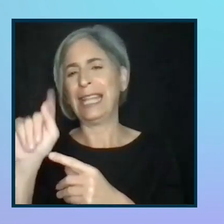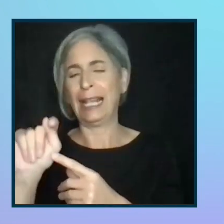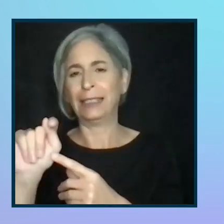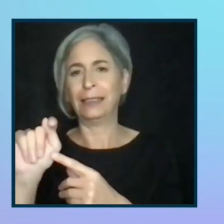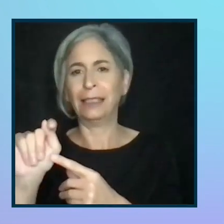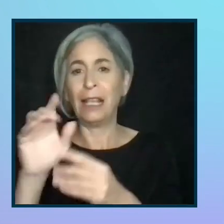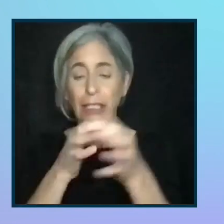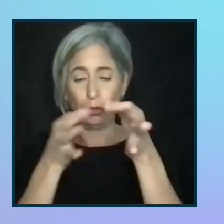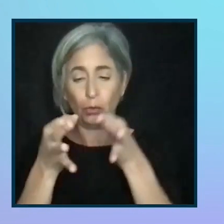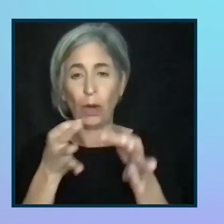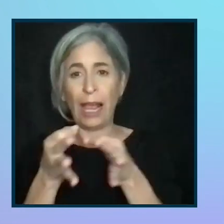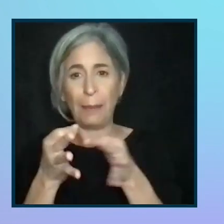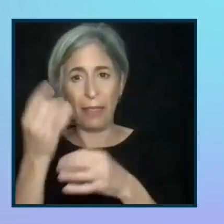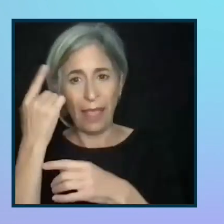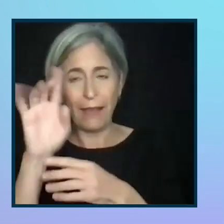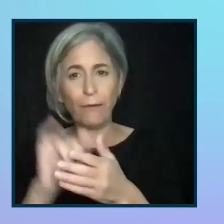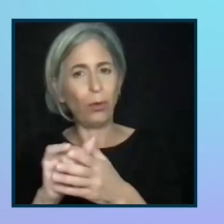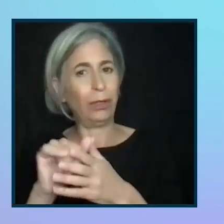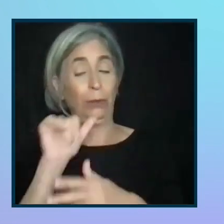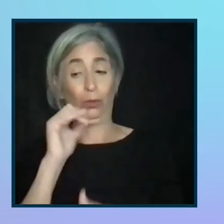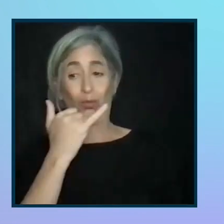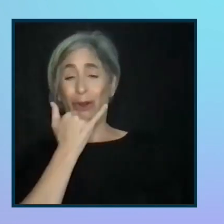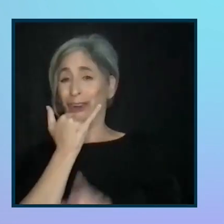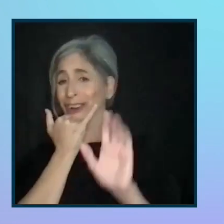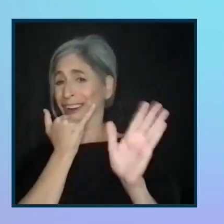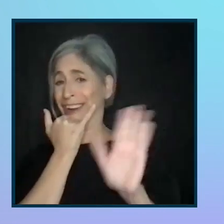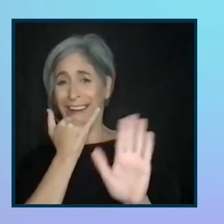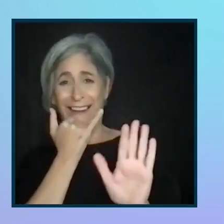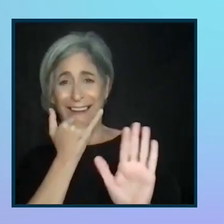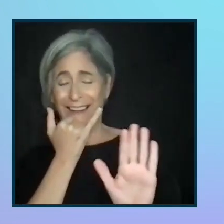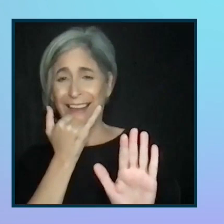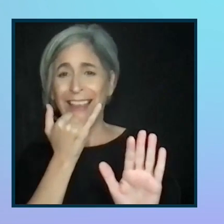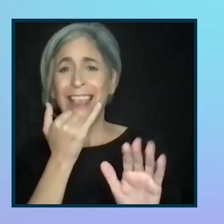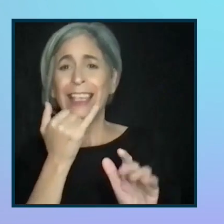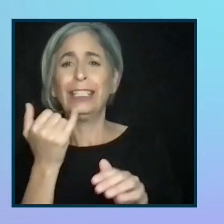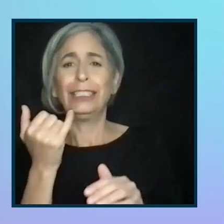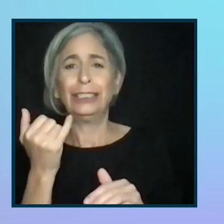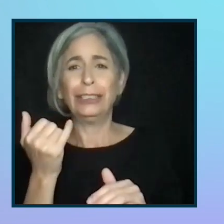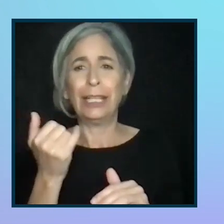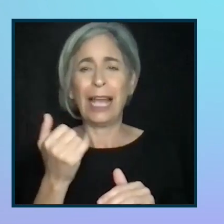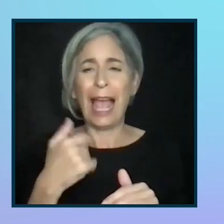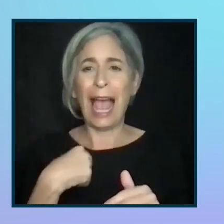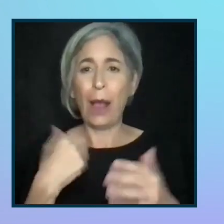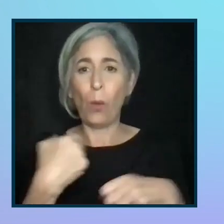was actually inaccurate. And so, you know, what I want to make sure happens is,